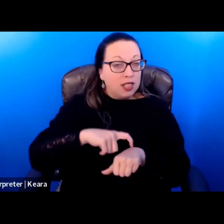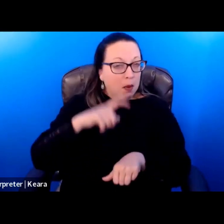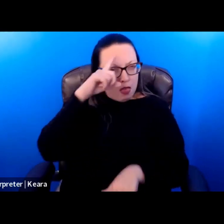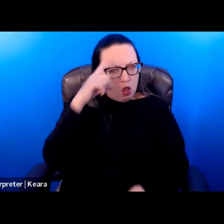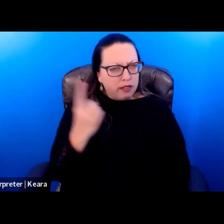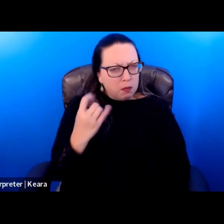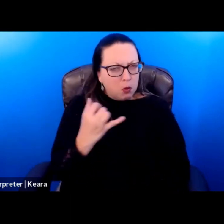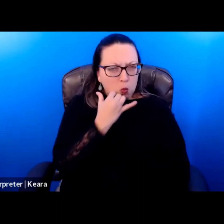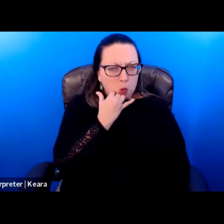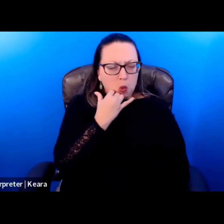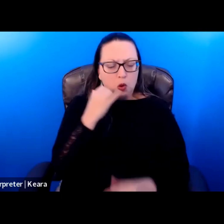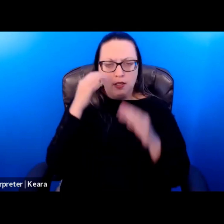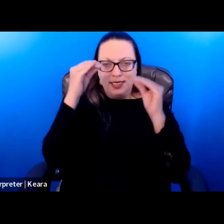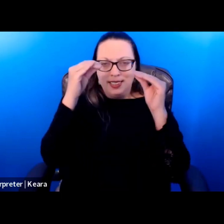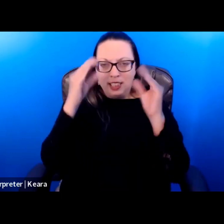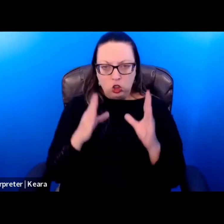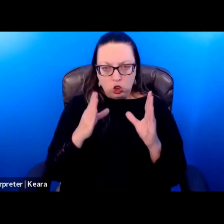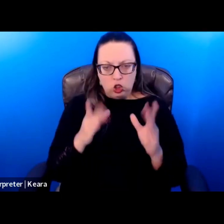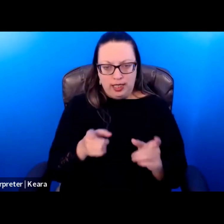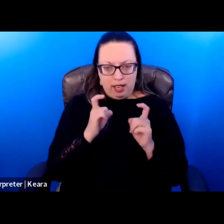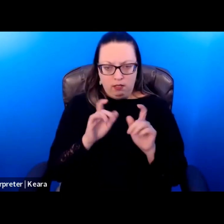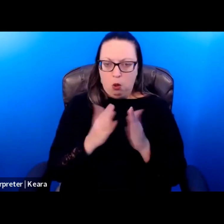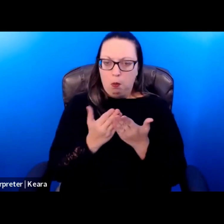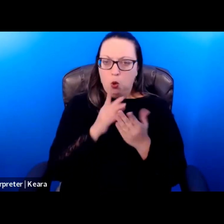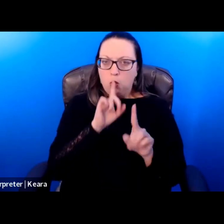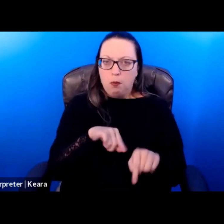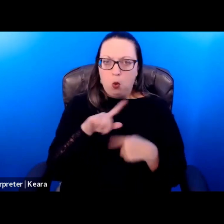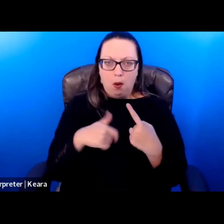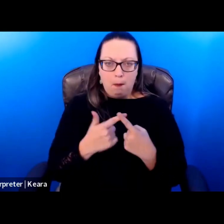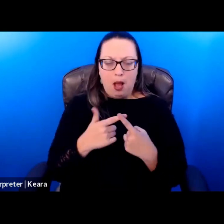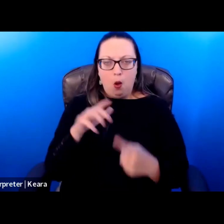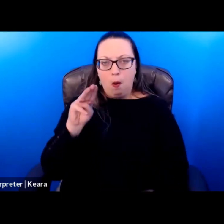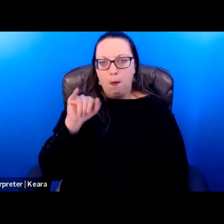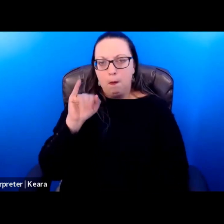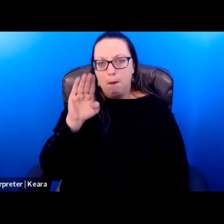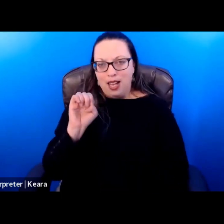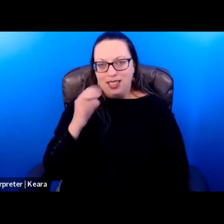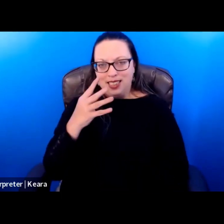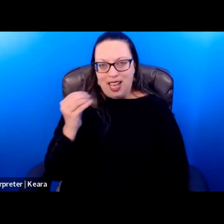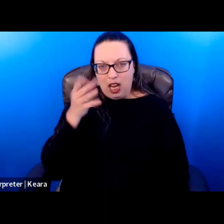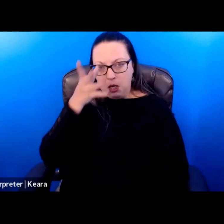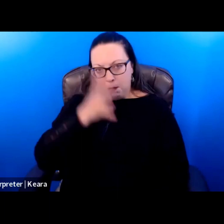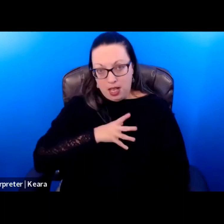teacher gave us a book report on Mice and Men to watch, you know, read the book. And then I just